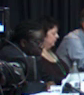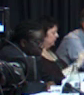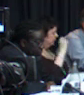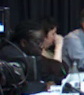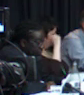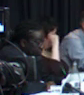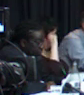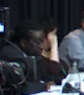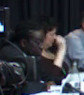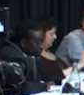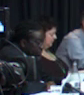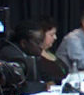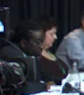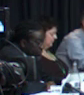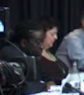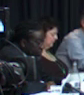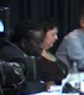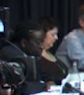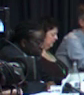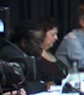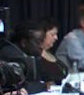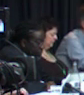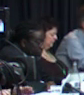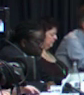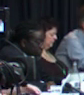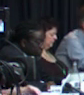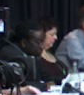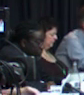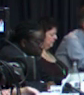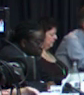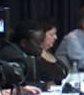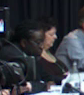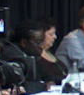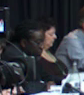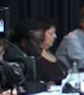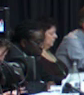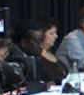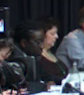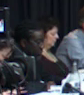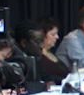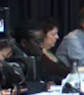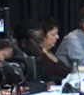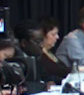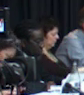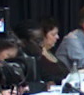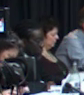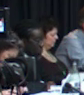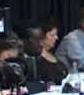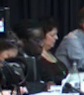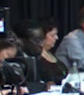six months of engaging with all stakeholders including all of those that we had not thought of earlier that are coming through these different mechanisms will be fantastic.